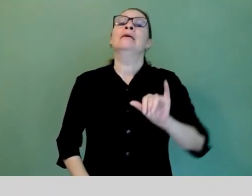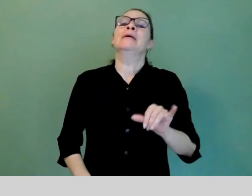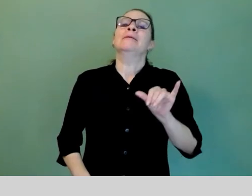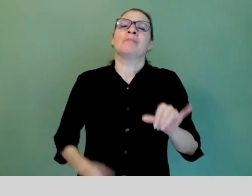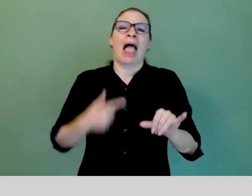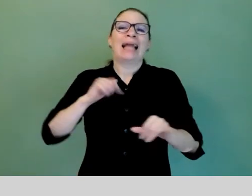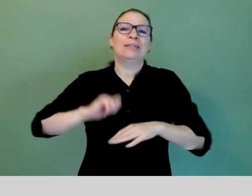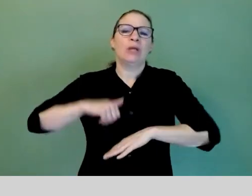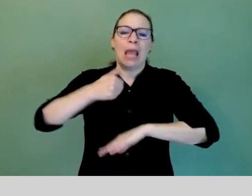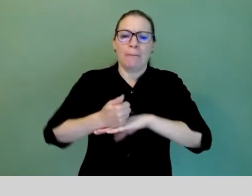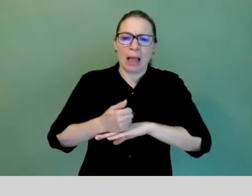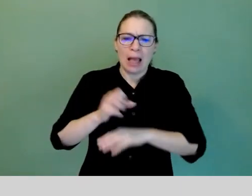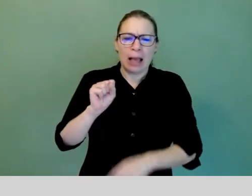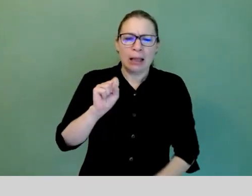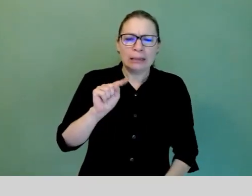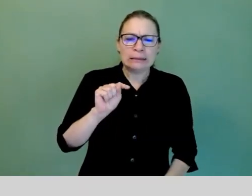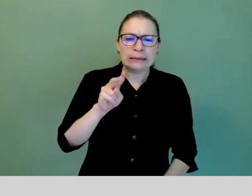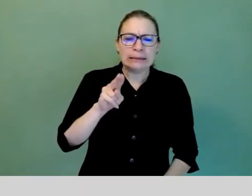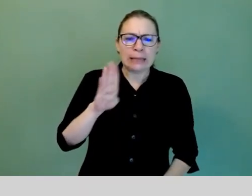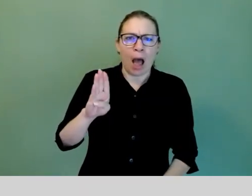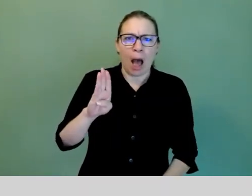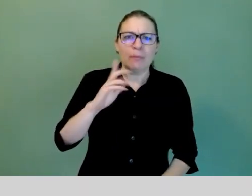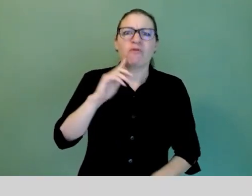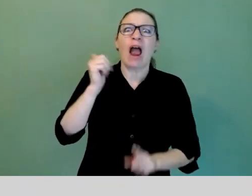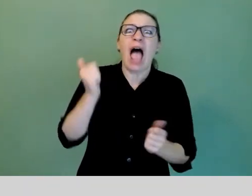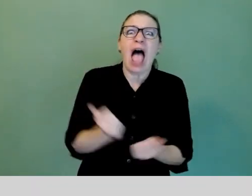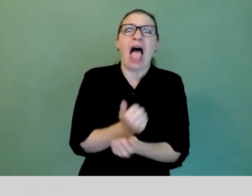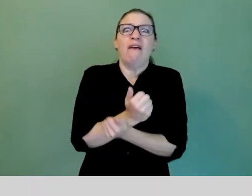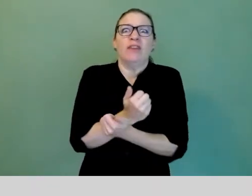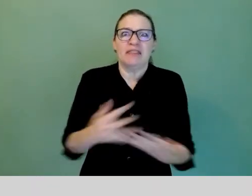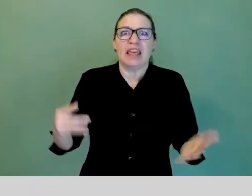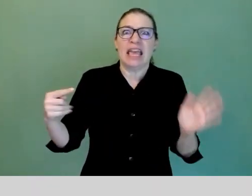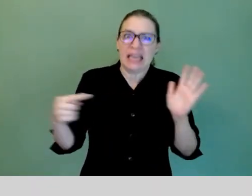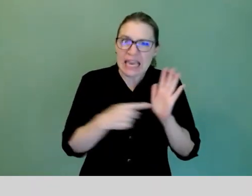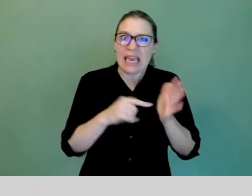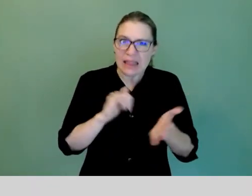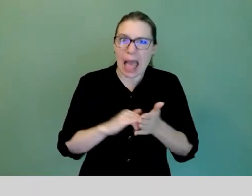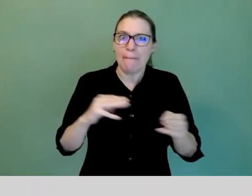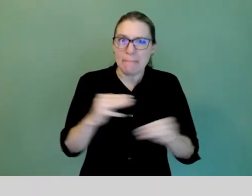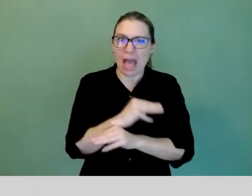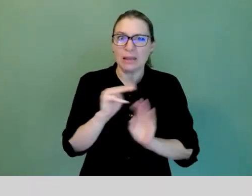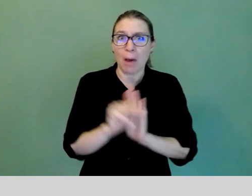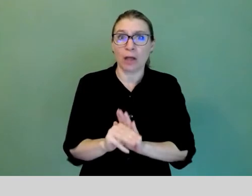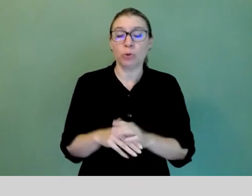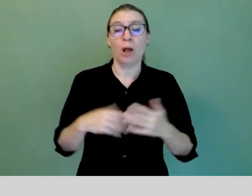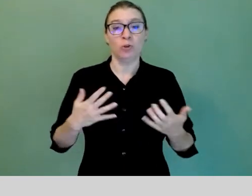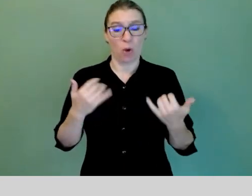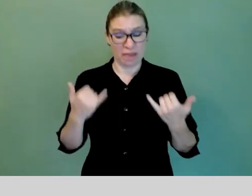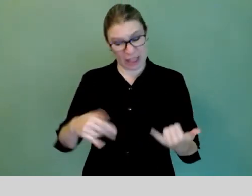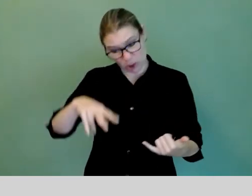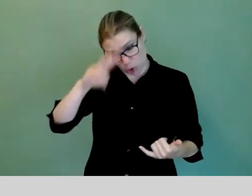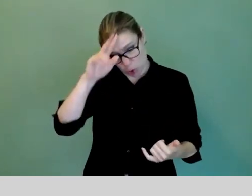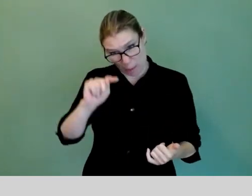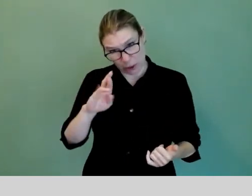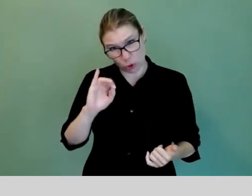a stub for every single thing in the math module, so this stupid trick started to get a bit boring,